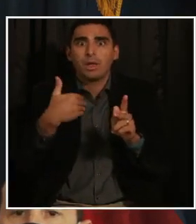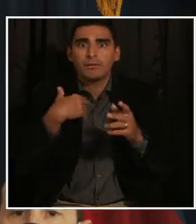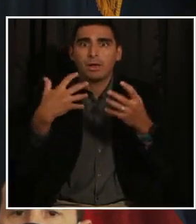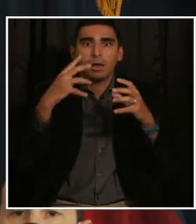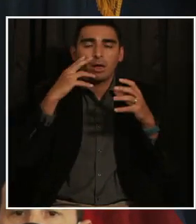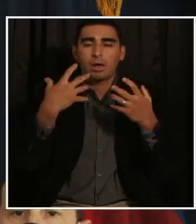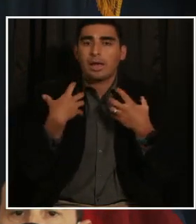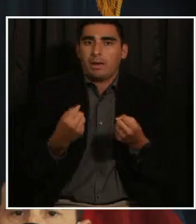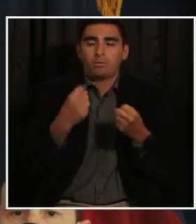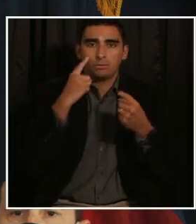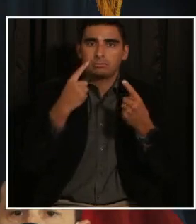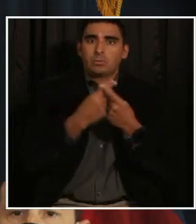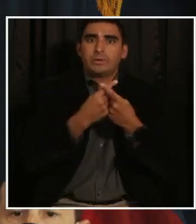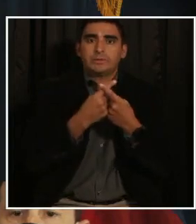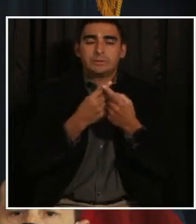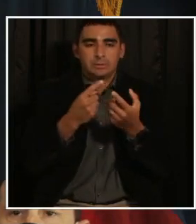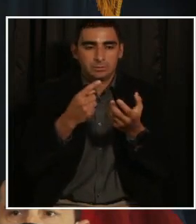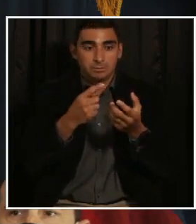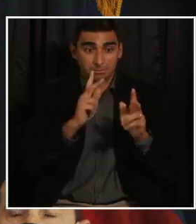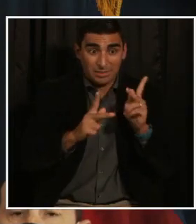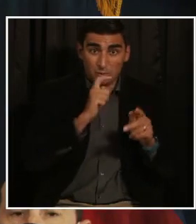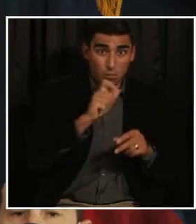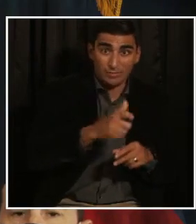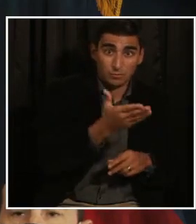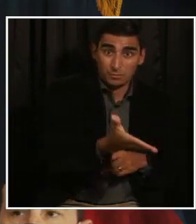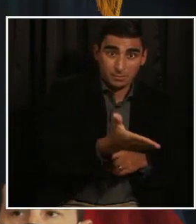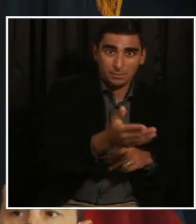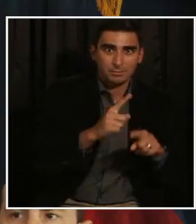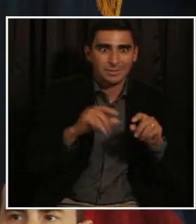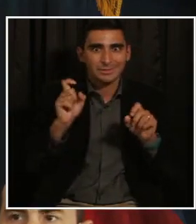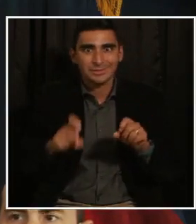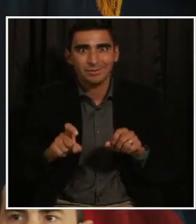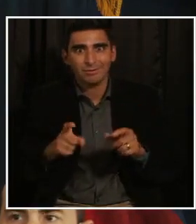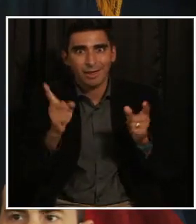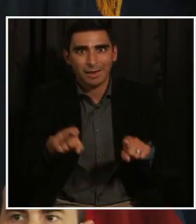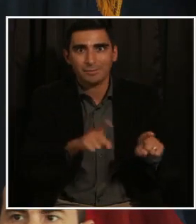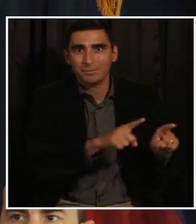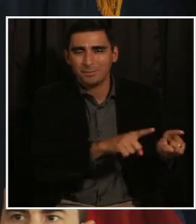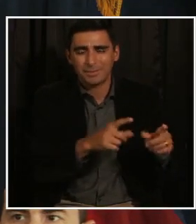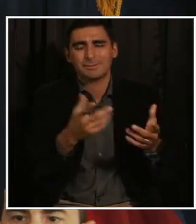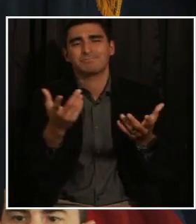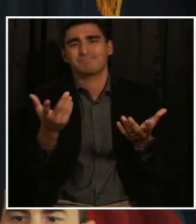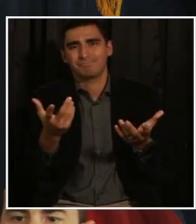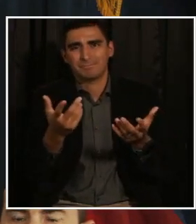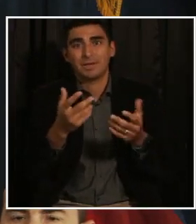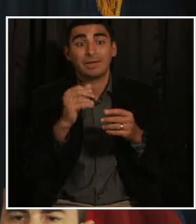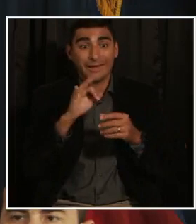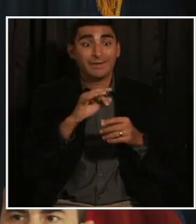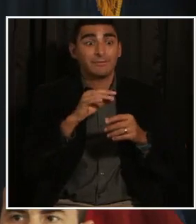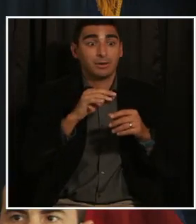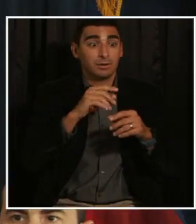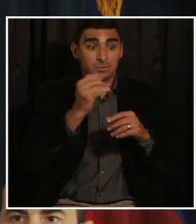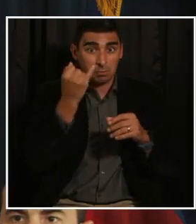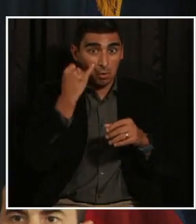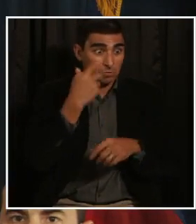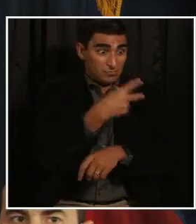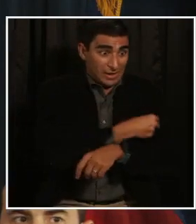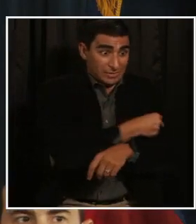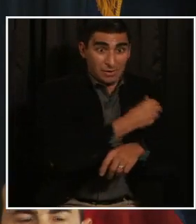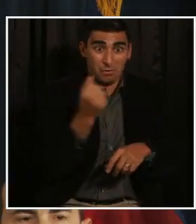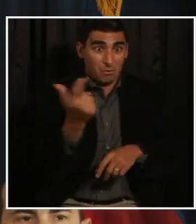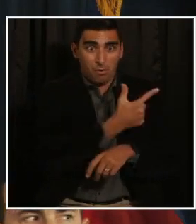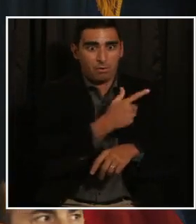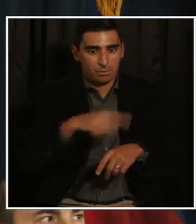that um don't need to be there and and and and could live and thrive if only they got vaccinated